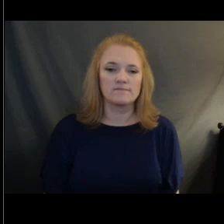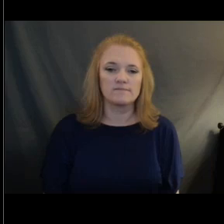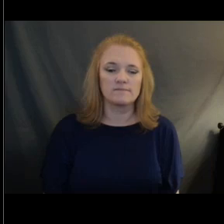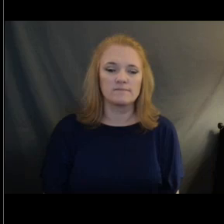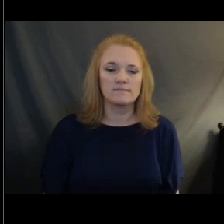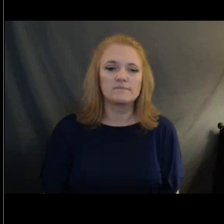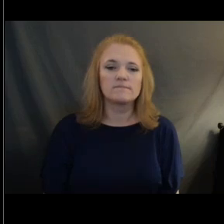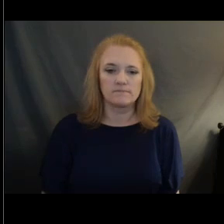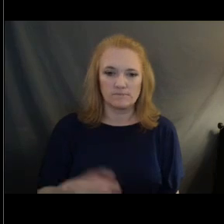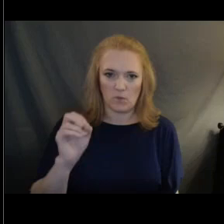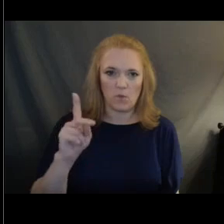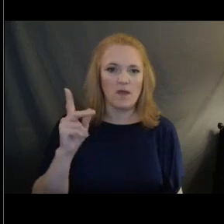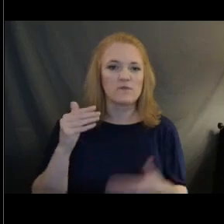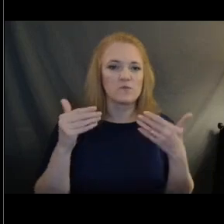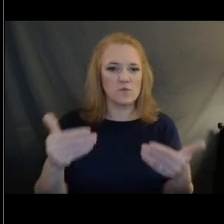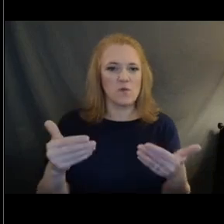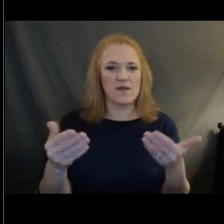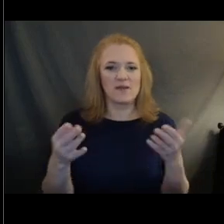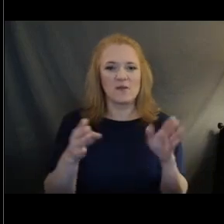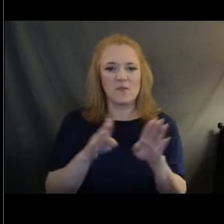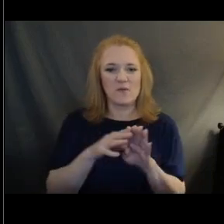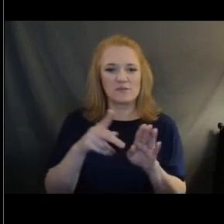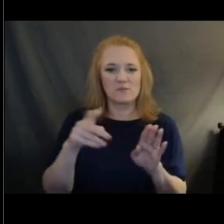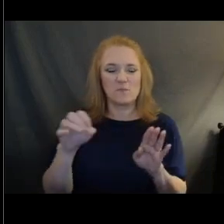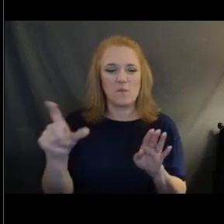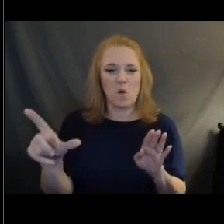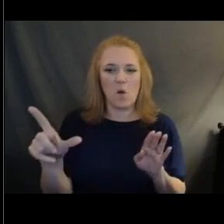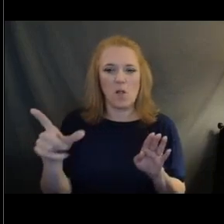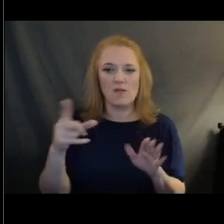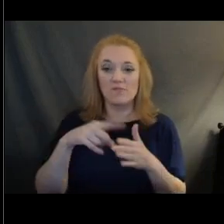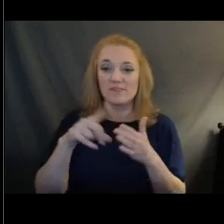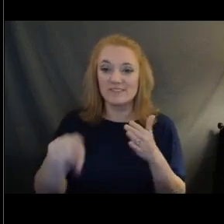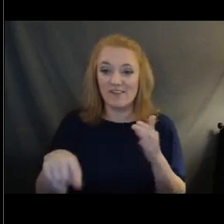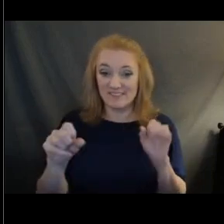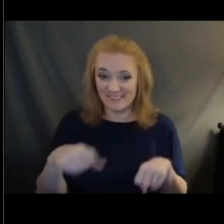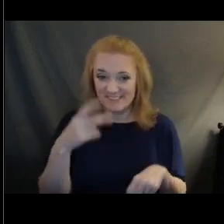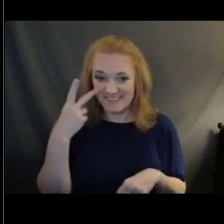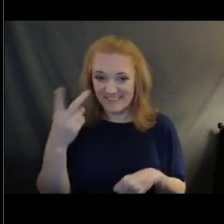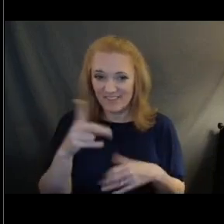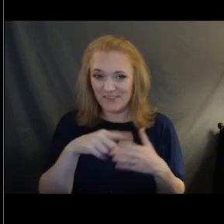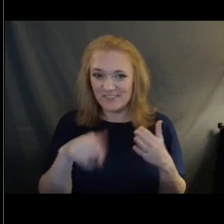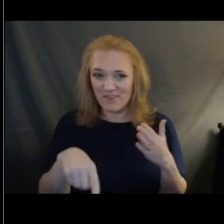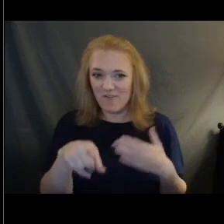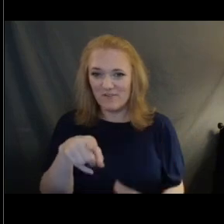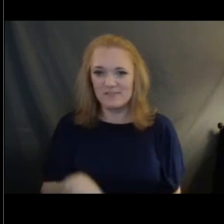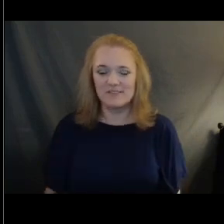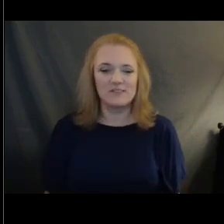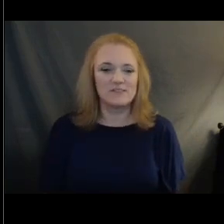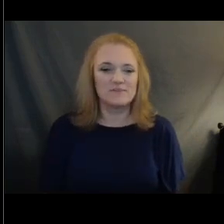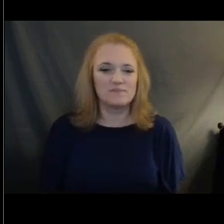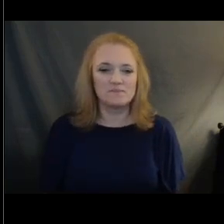Okay we'll go ahead and close the poll and share the results. So the heat index for